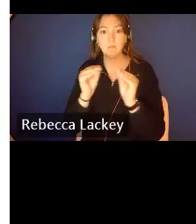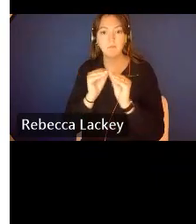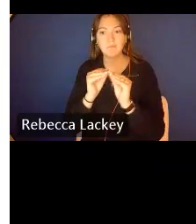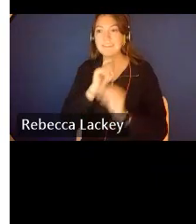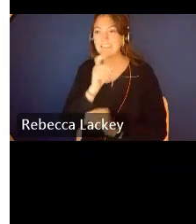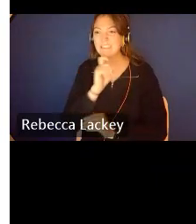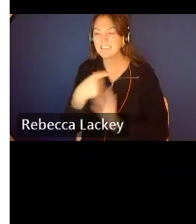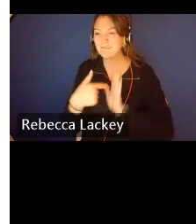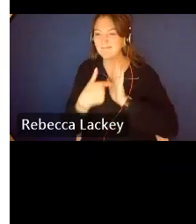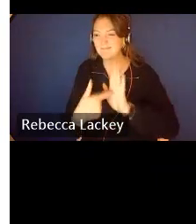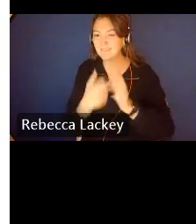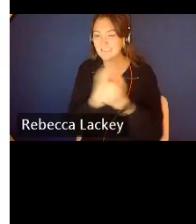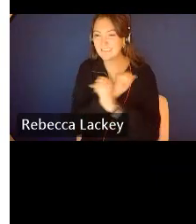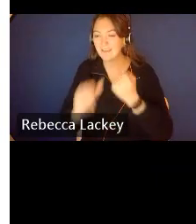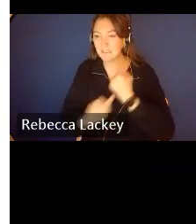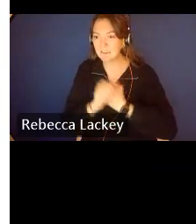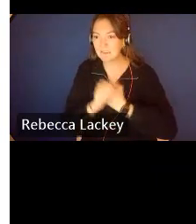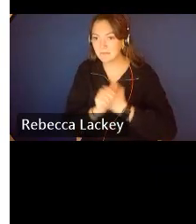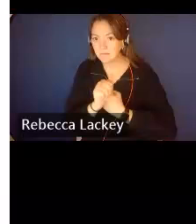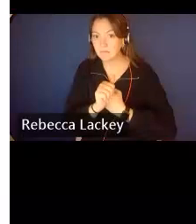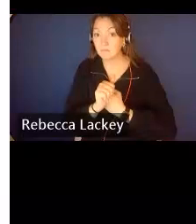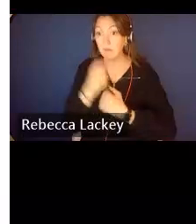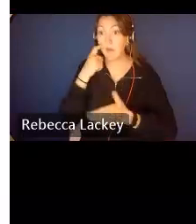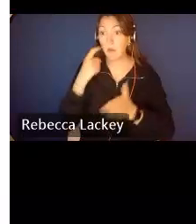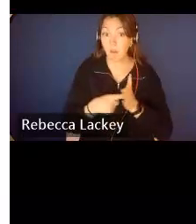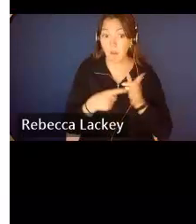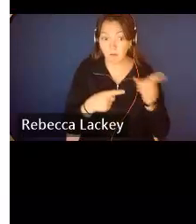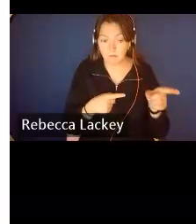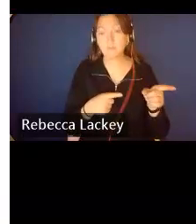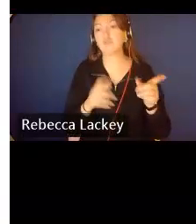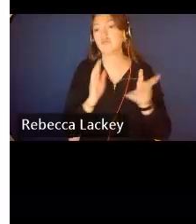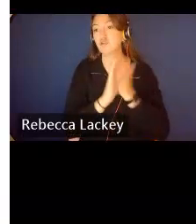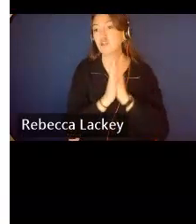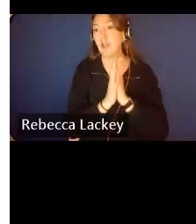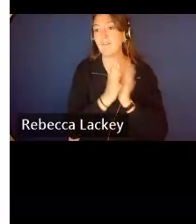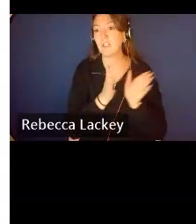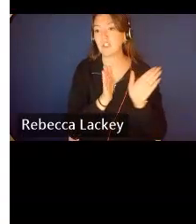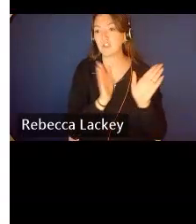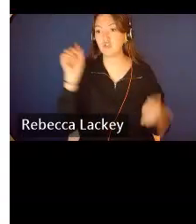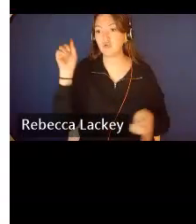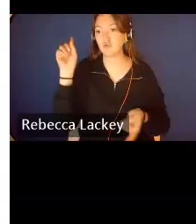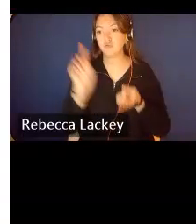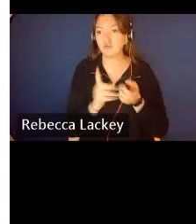which posed a safety hazard. Once discovered, traffic was then shifted to avoid the damaged